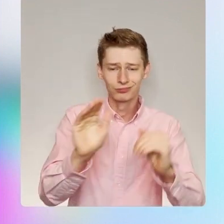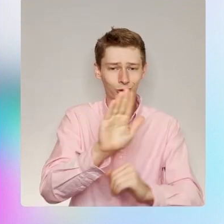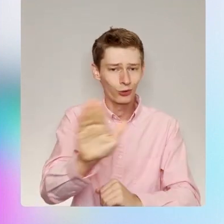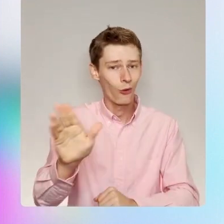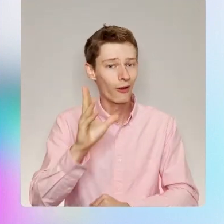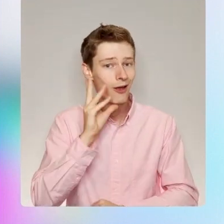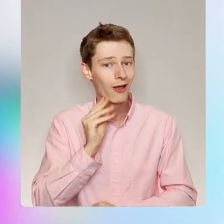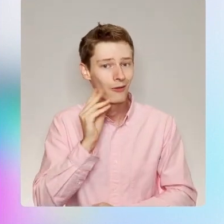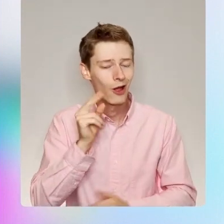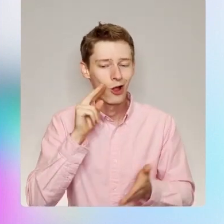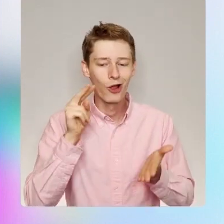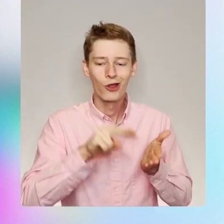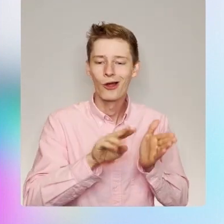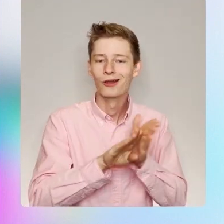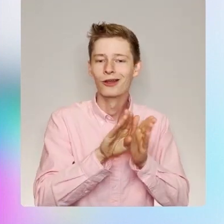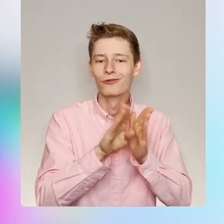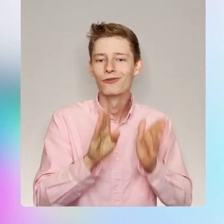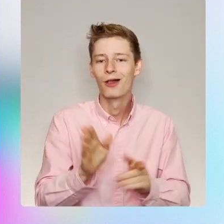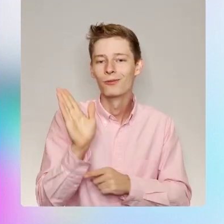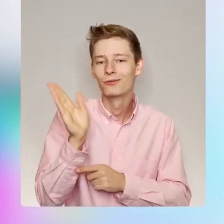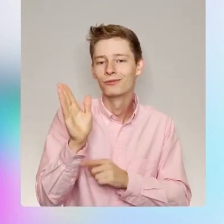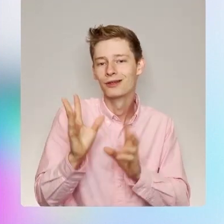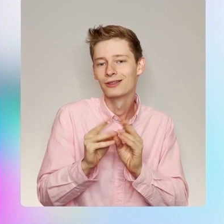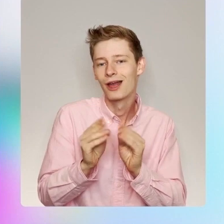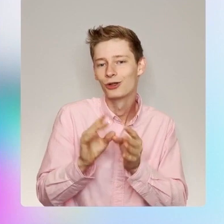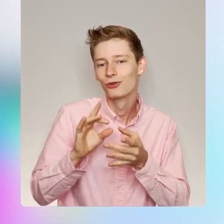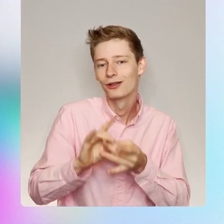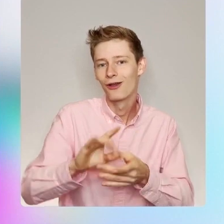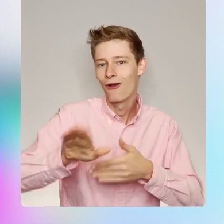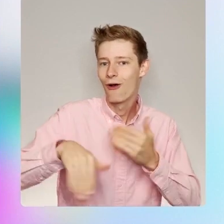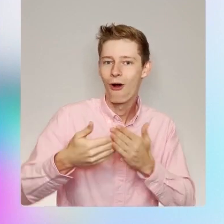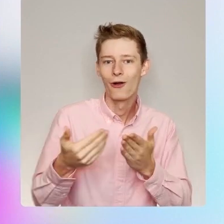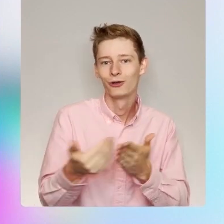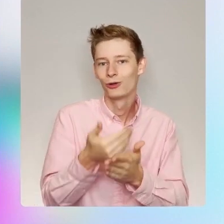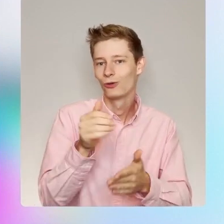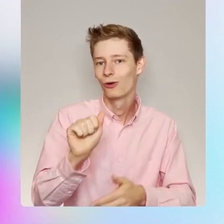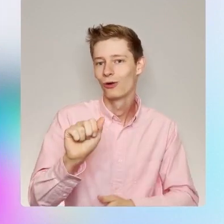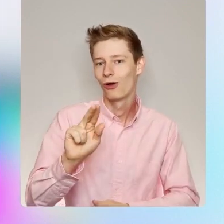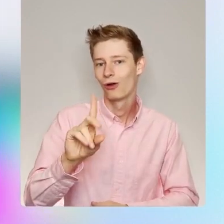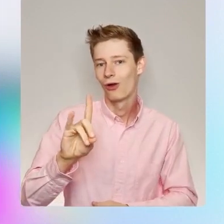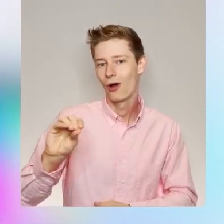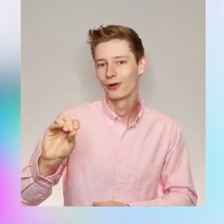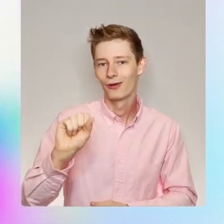check out the developer session on the all new audio SDK from Presence Platform.